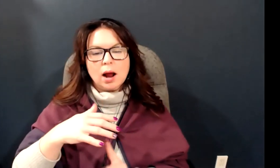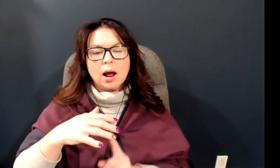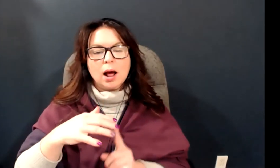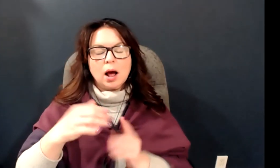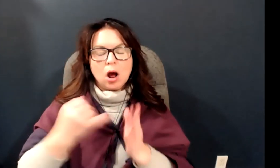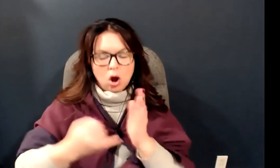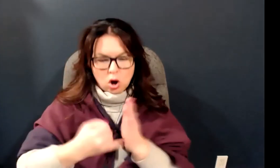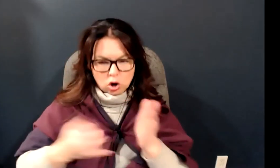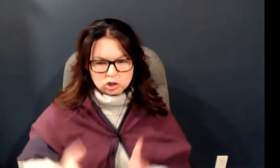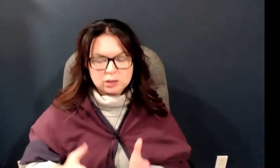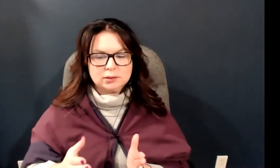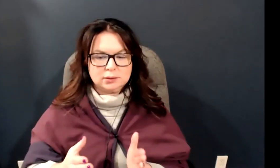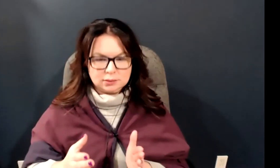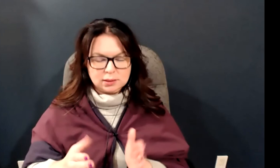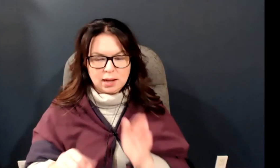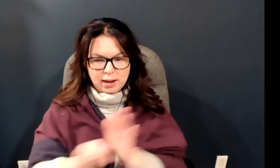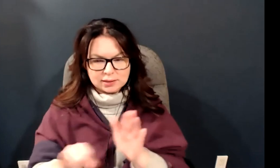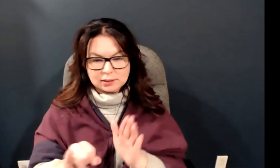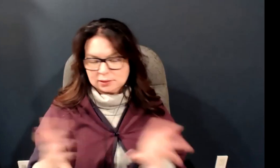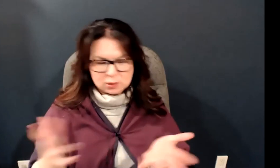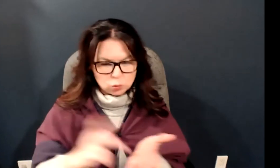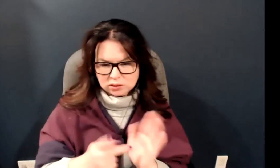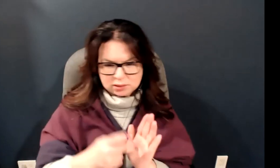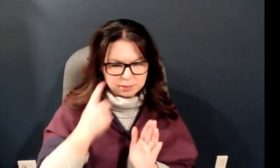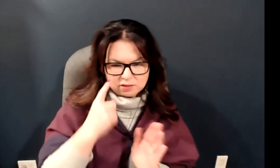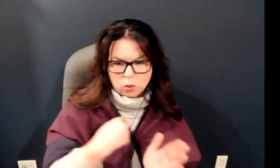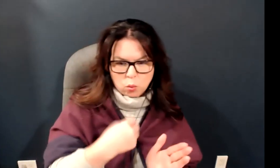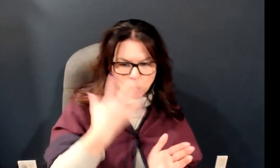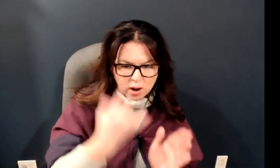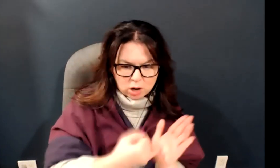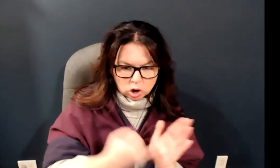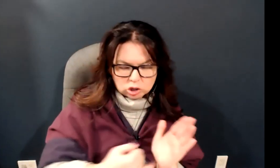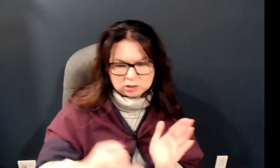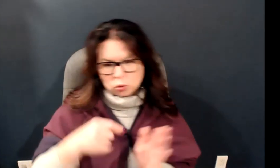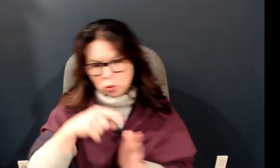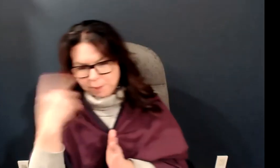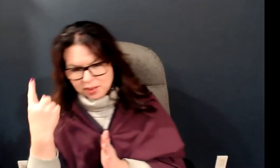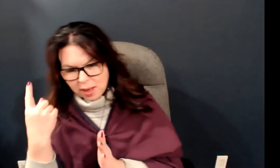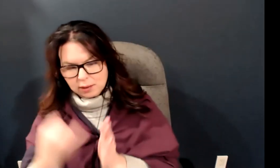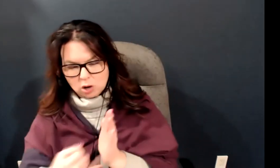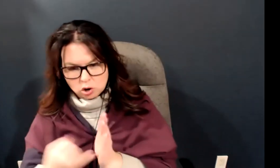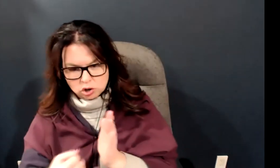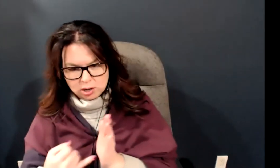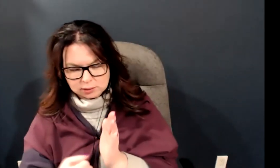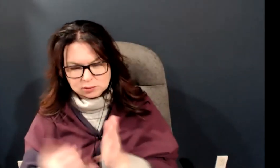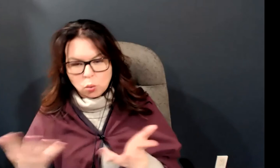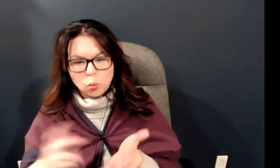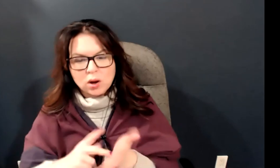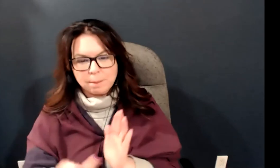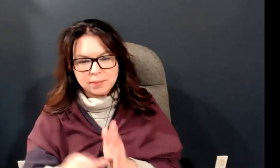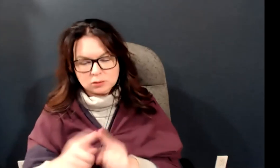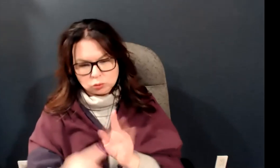mentioned that and that was something that I was like, "Did you mean irony?" but sarcasm,